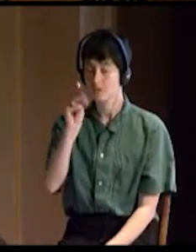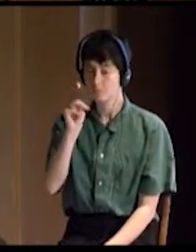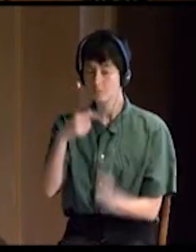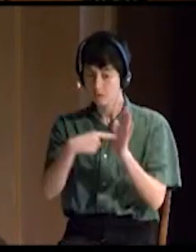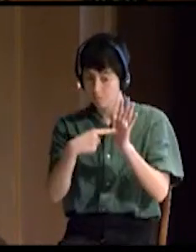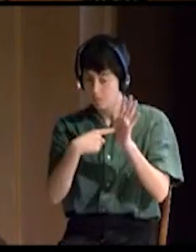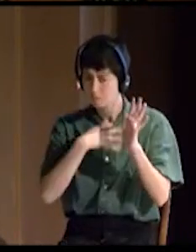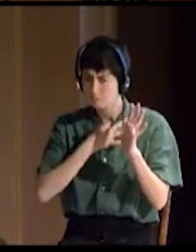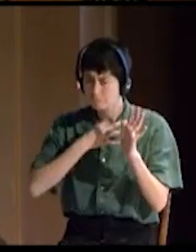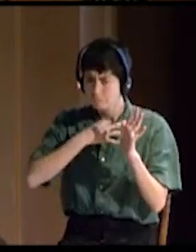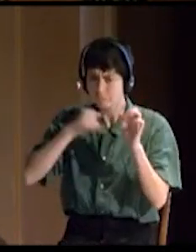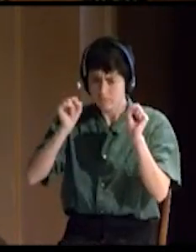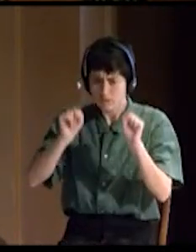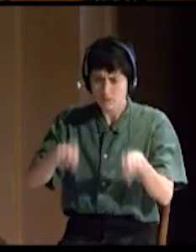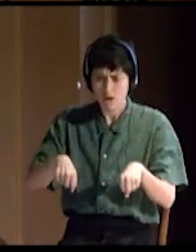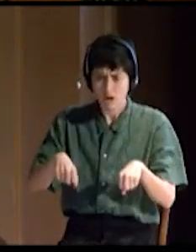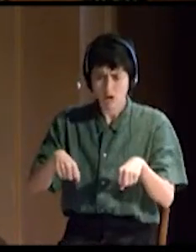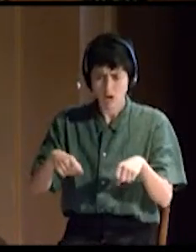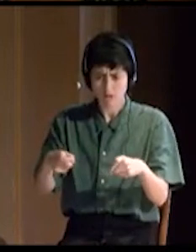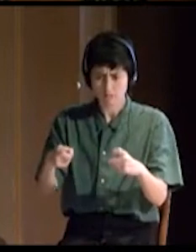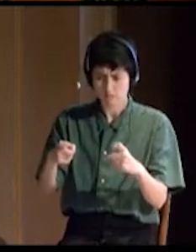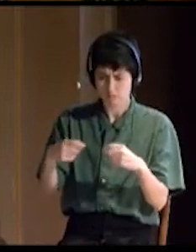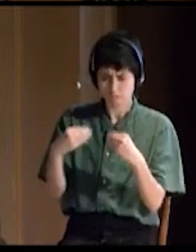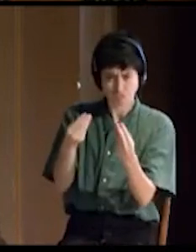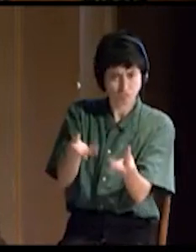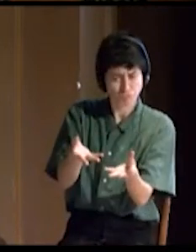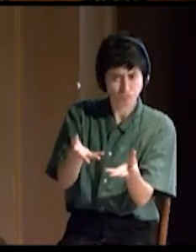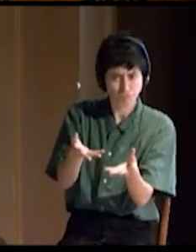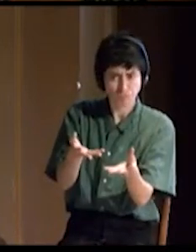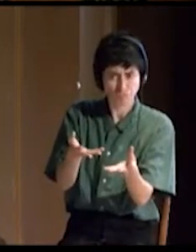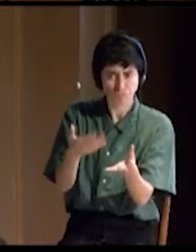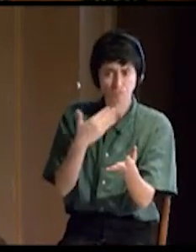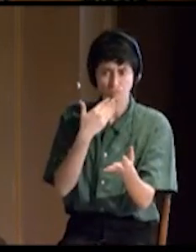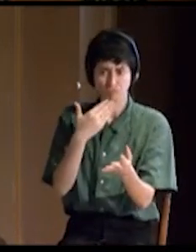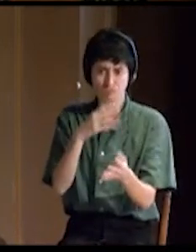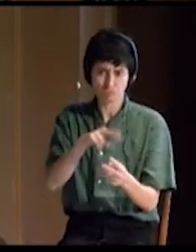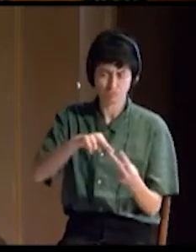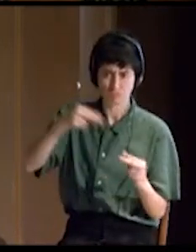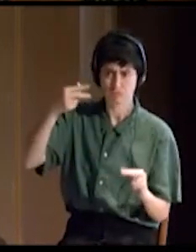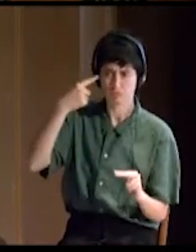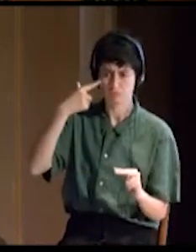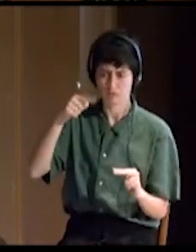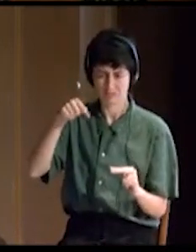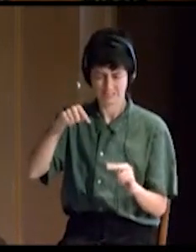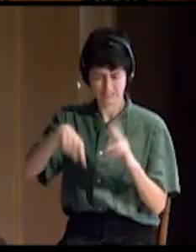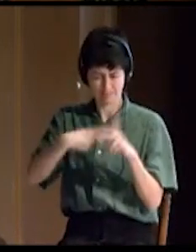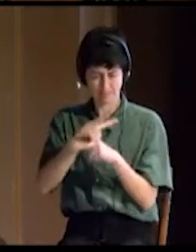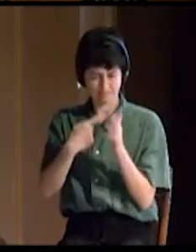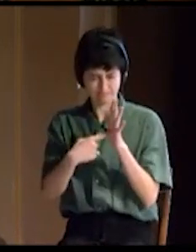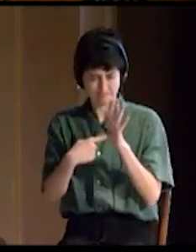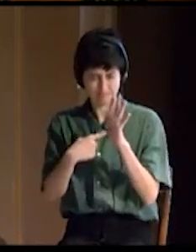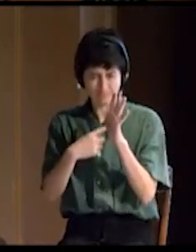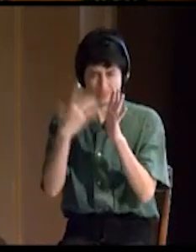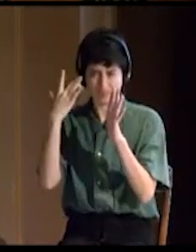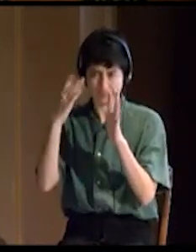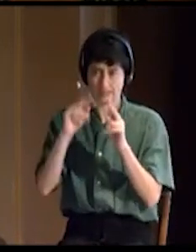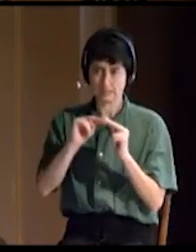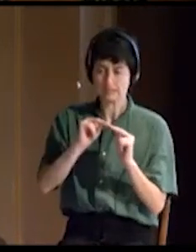because in general, they are sequenced with fresh specimens. And during my Peter Buck Fellowship here,